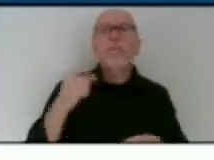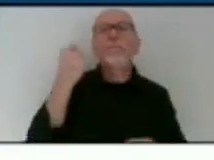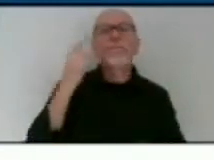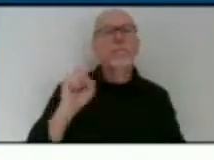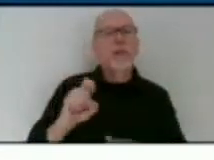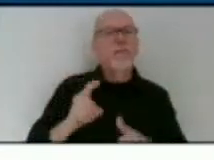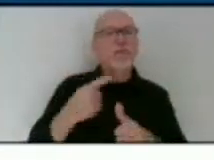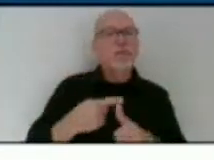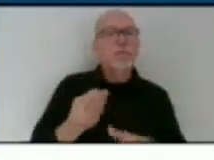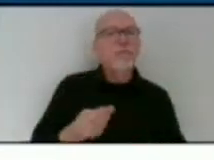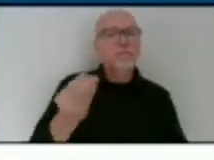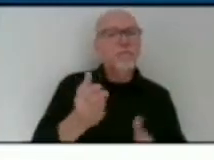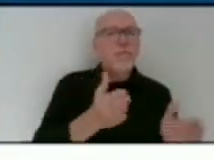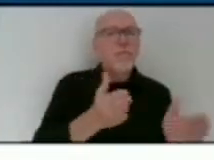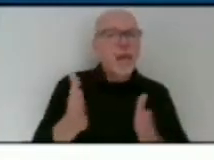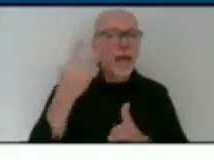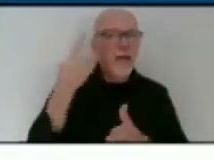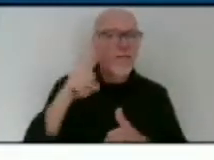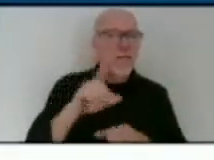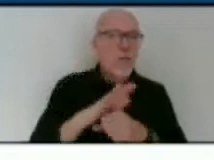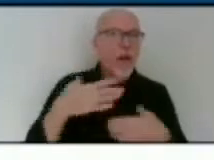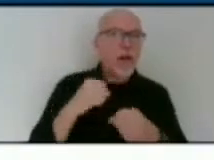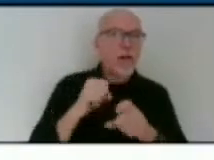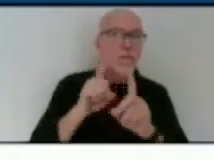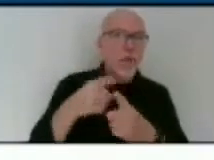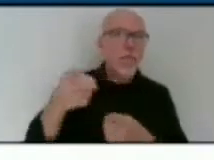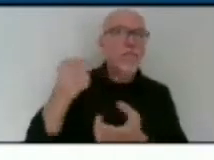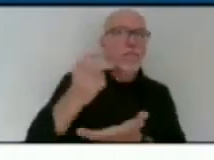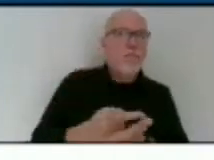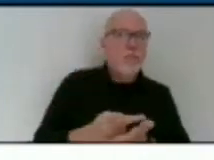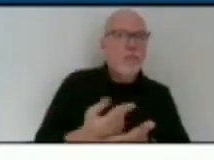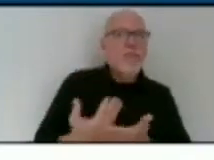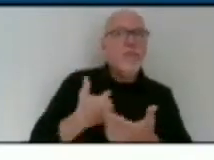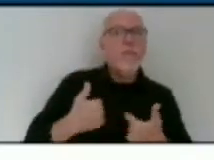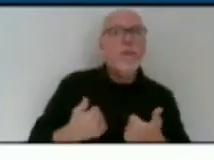local health department and receive approval before proceeding. College and